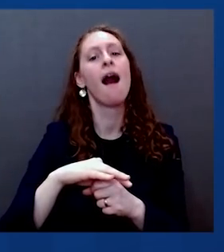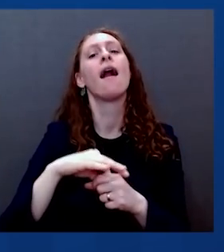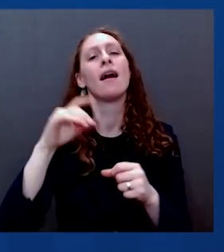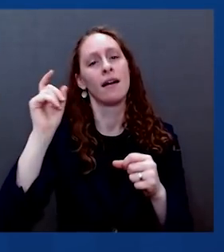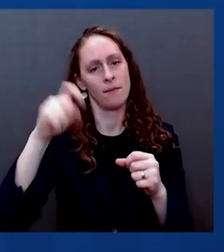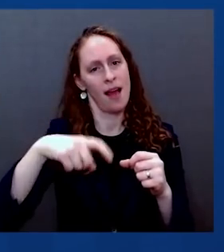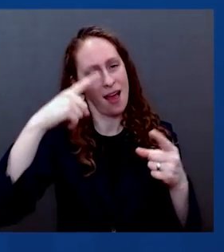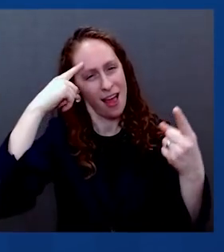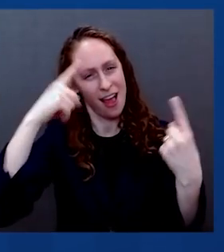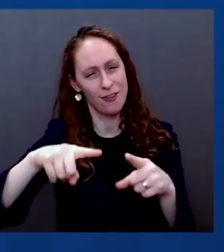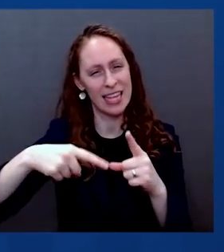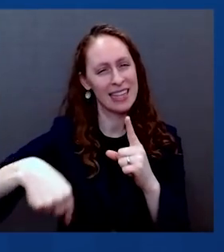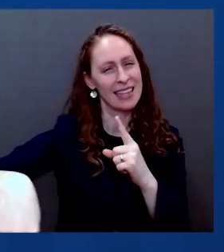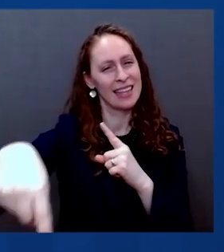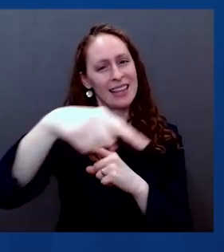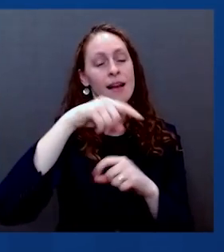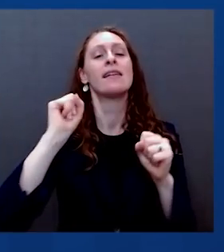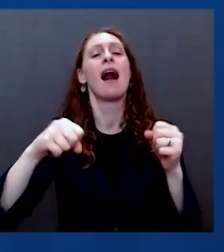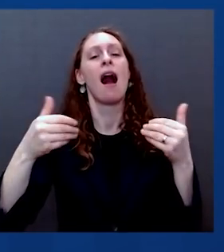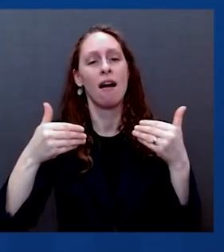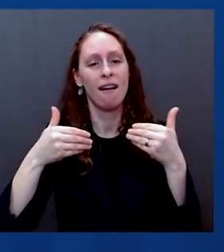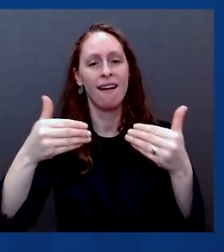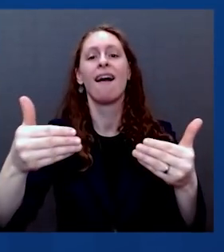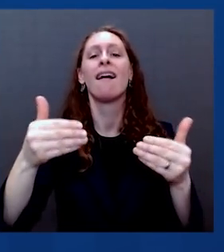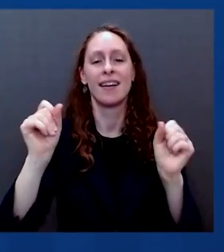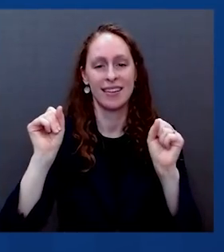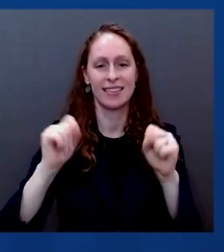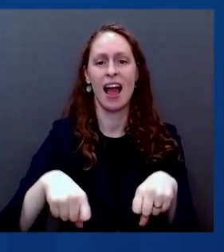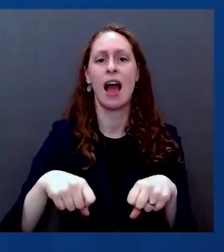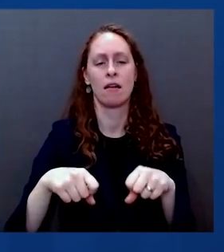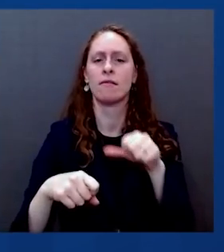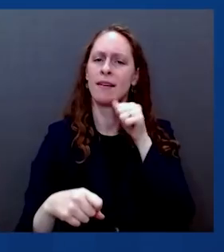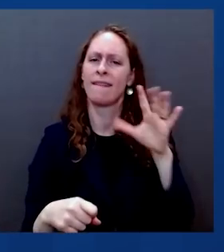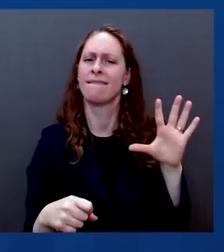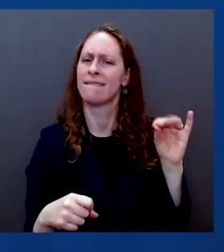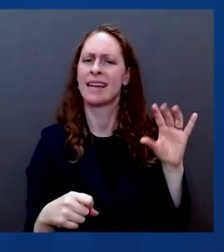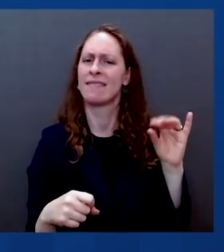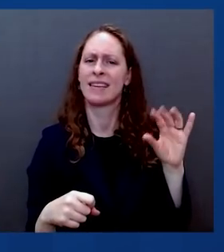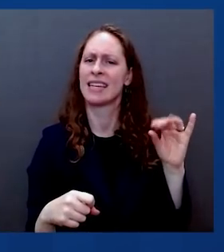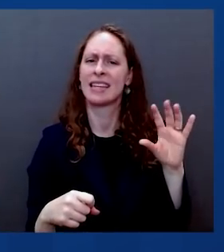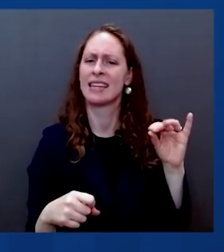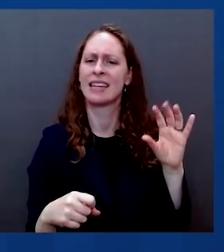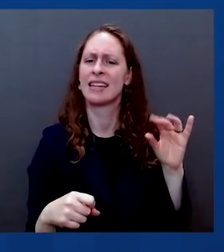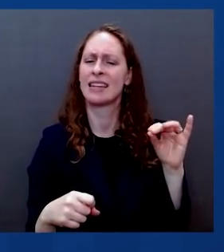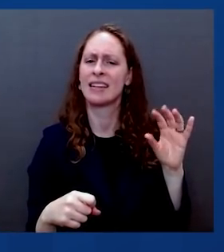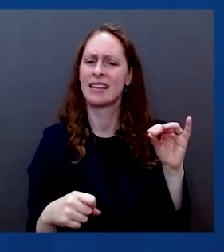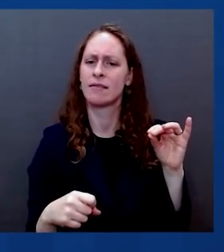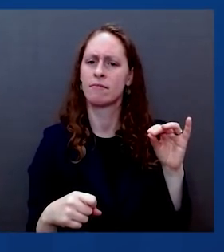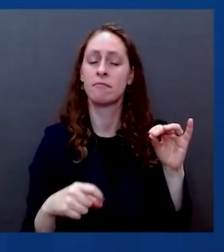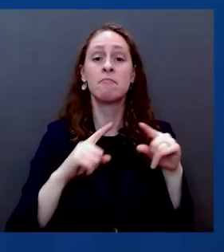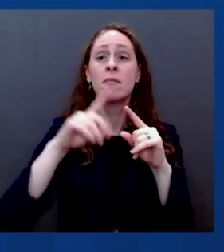State legislatures can pass anti-voting laws with simple majorities. If they can do that, then the United States Senate